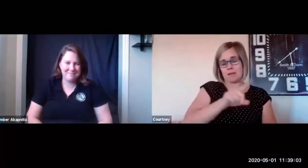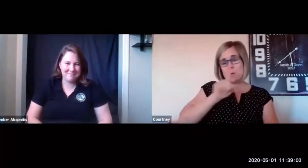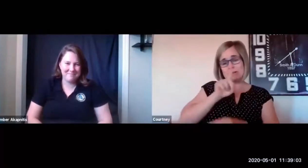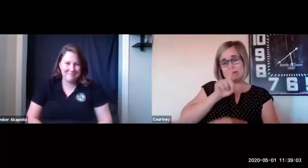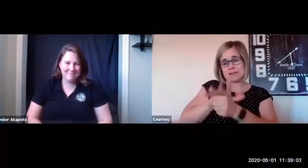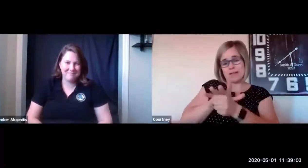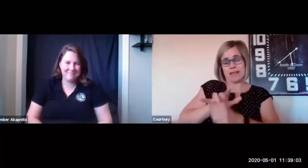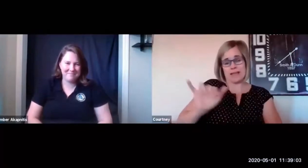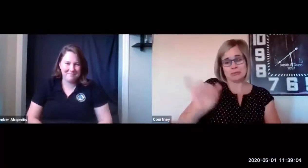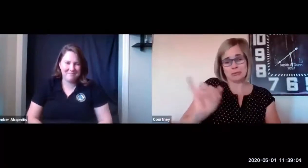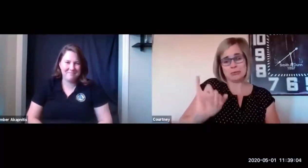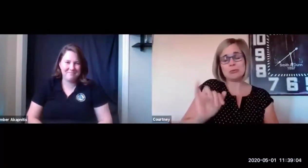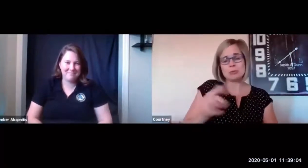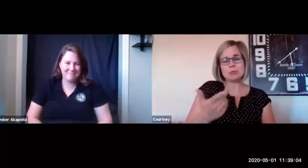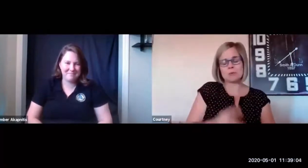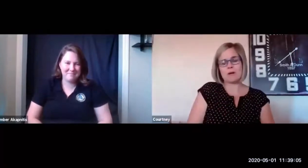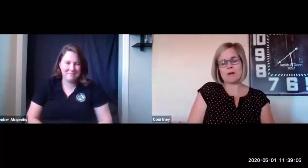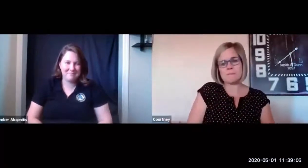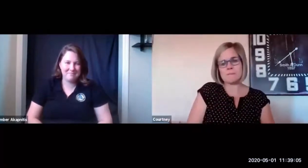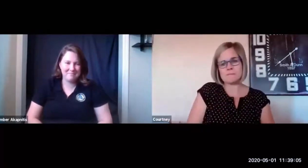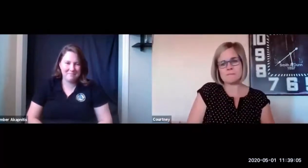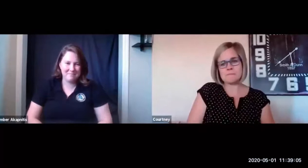your involvement and your dedication too.